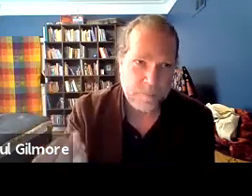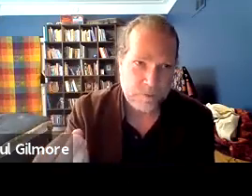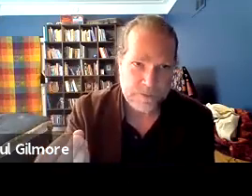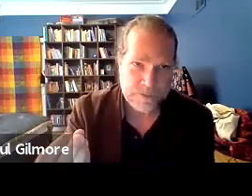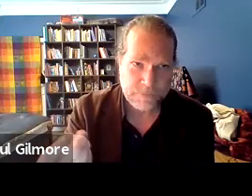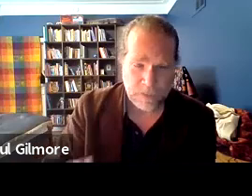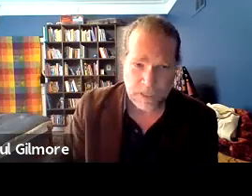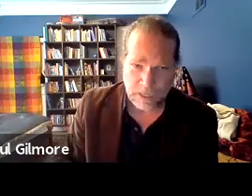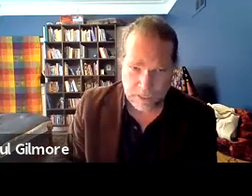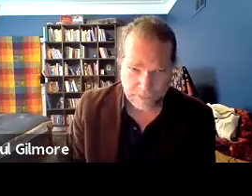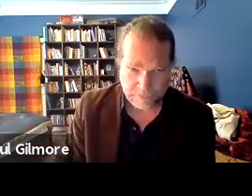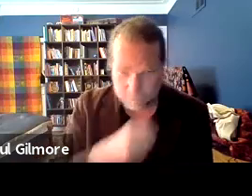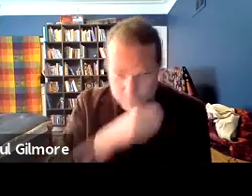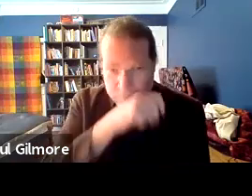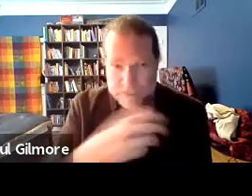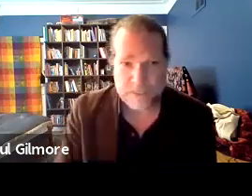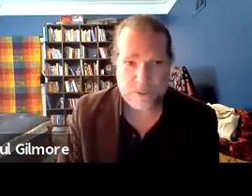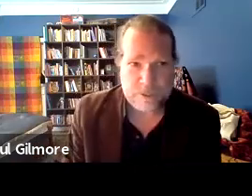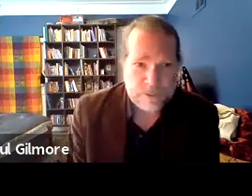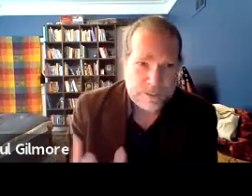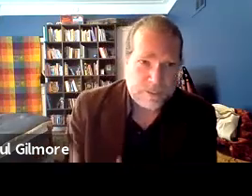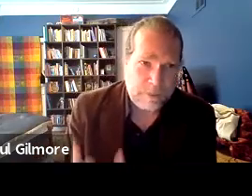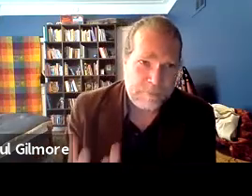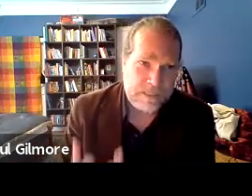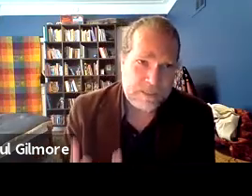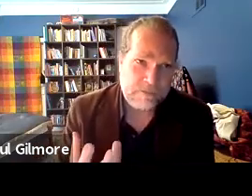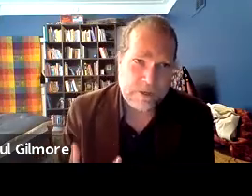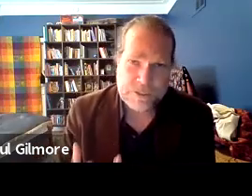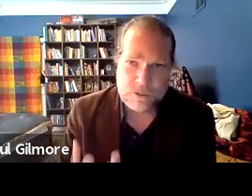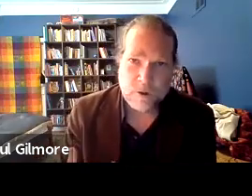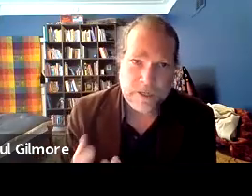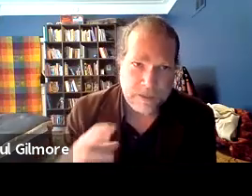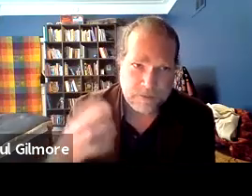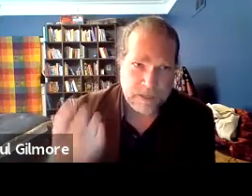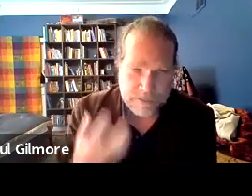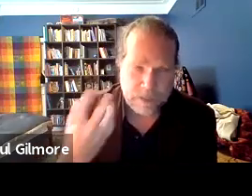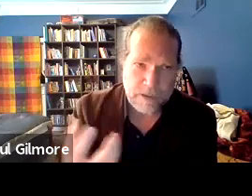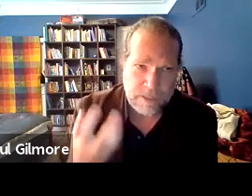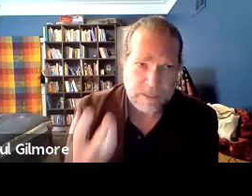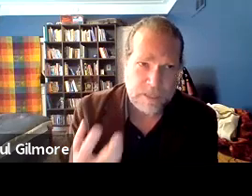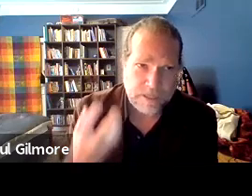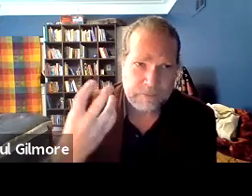immigrants. And this introduces a piece of our story that that I think is kind of